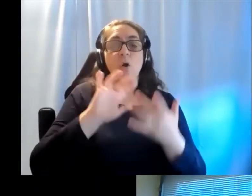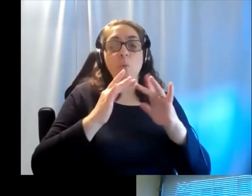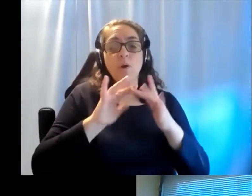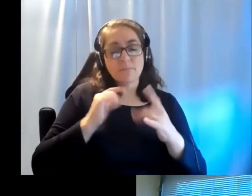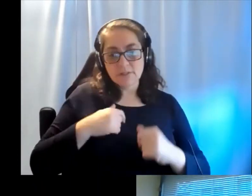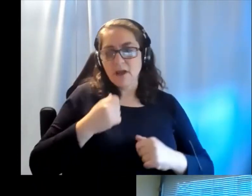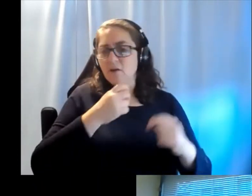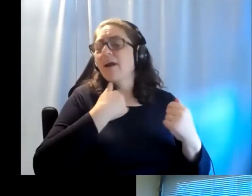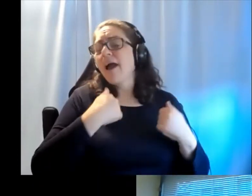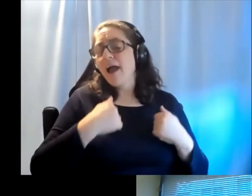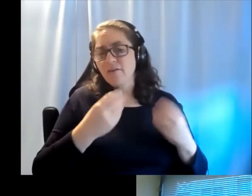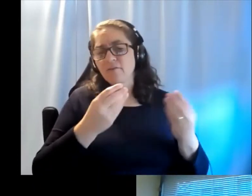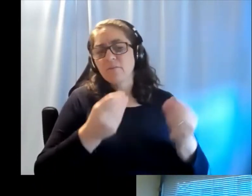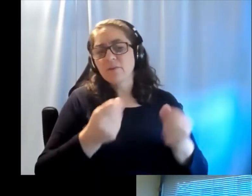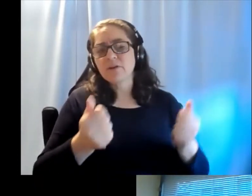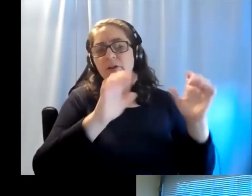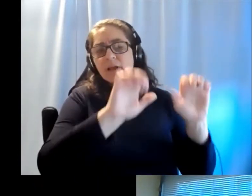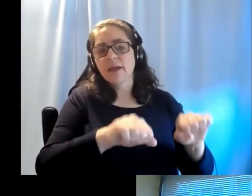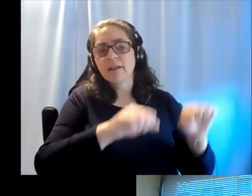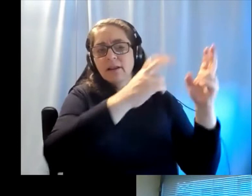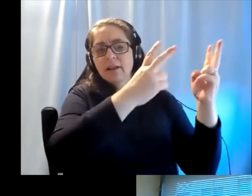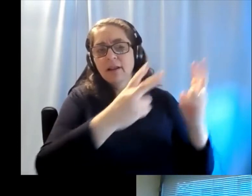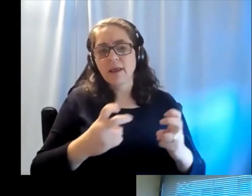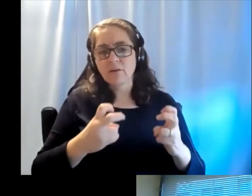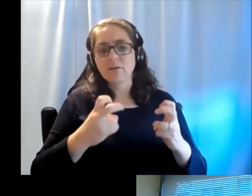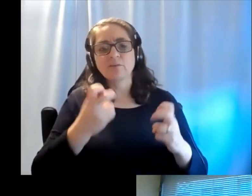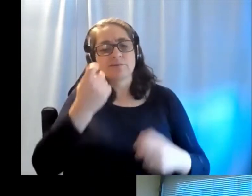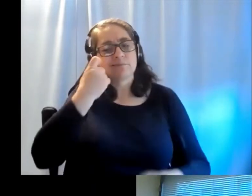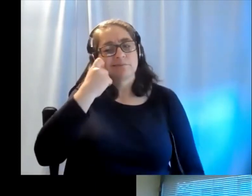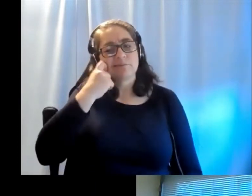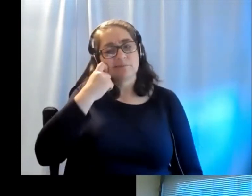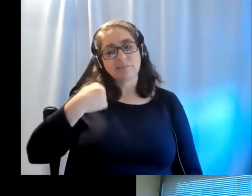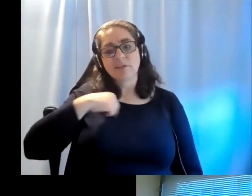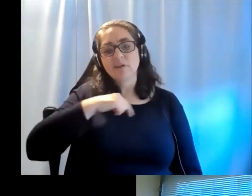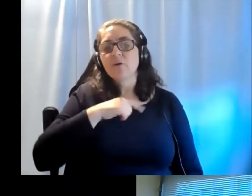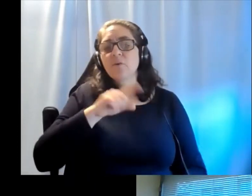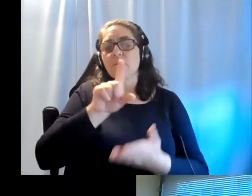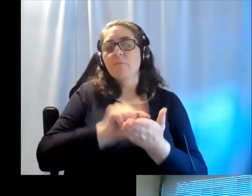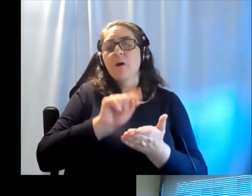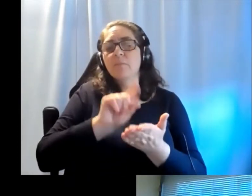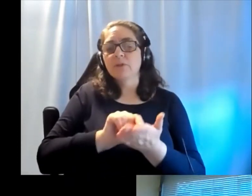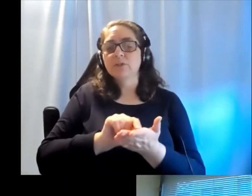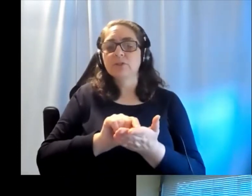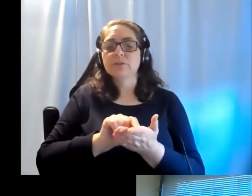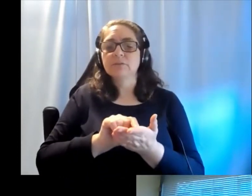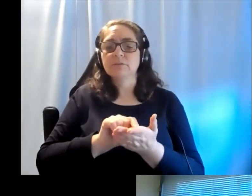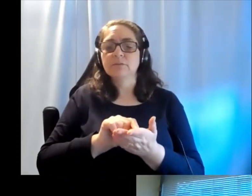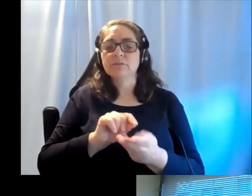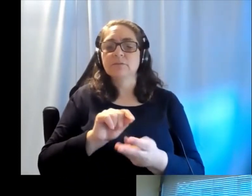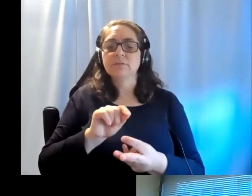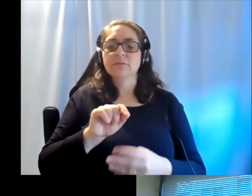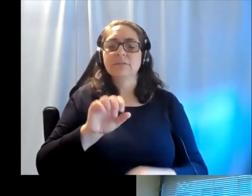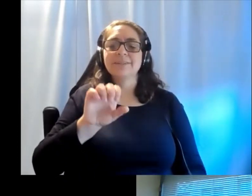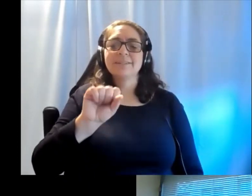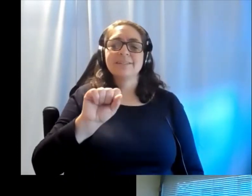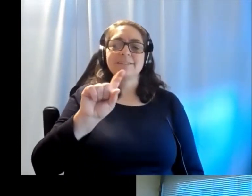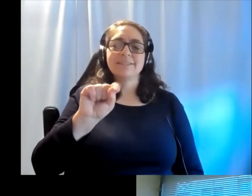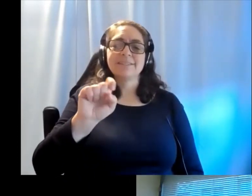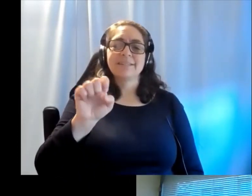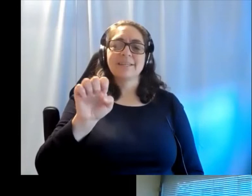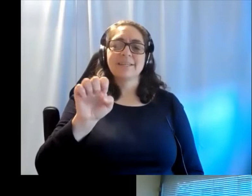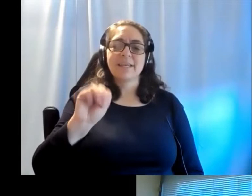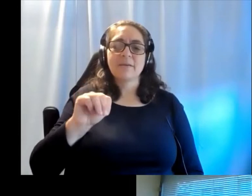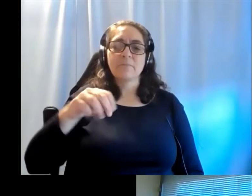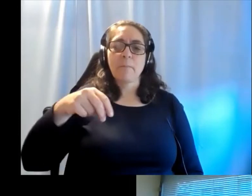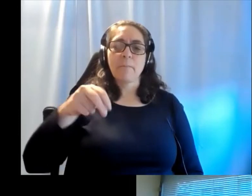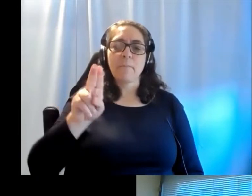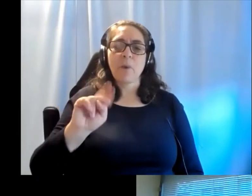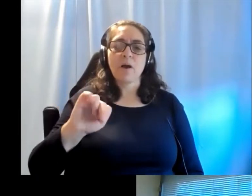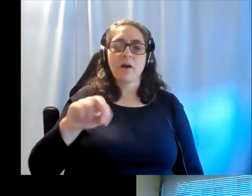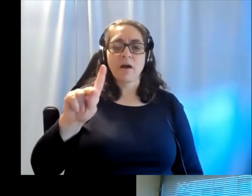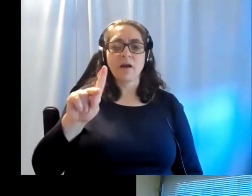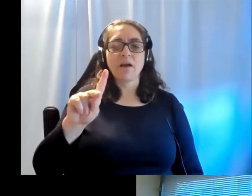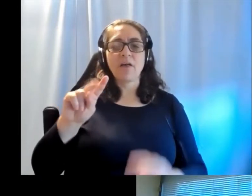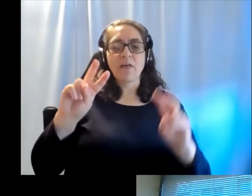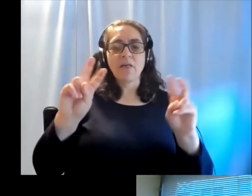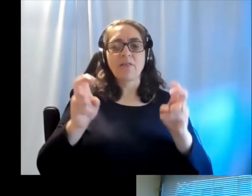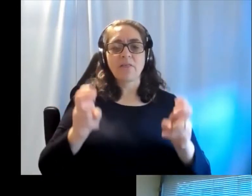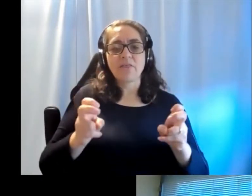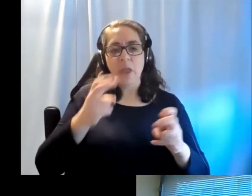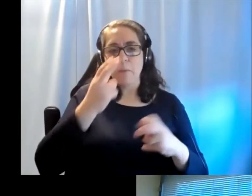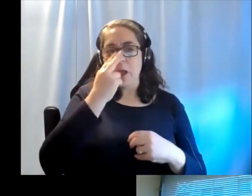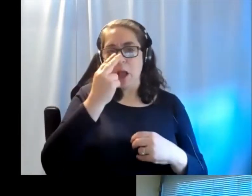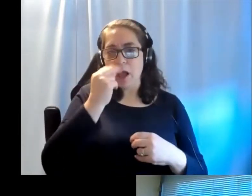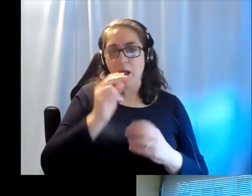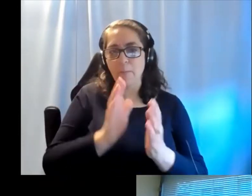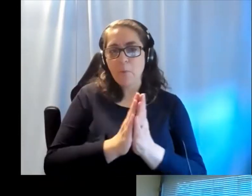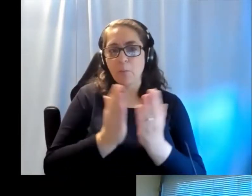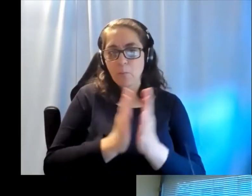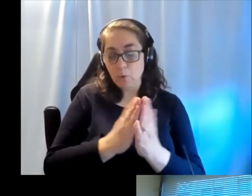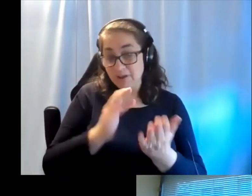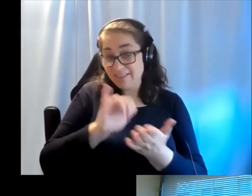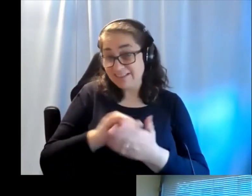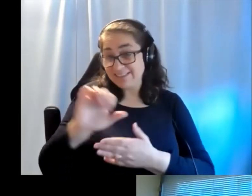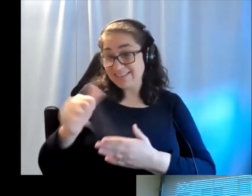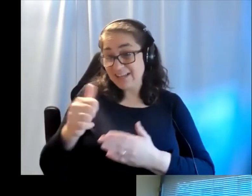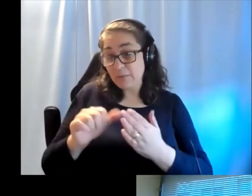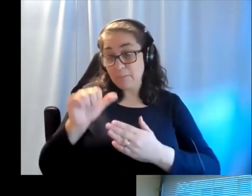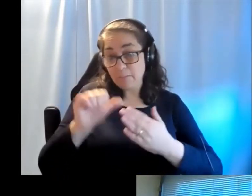Recently, we published a Steam Punk comic book.